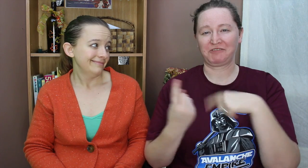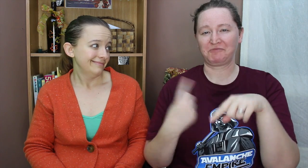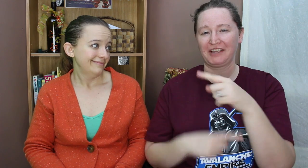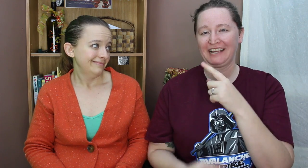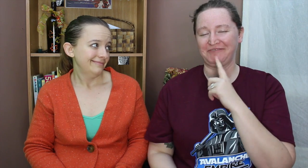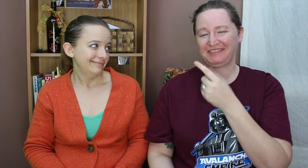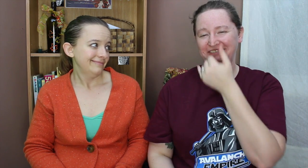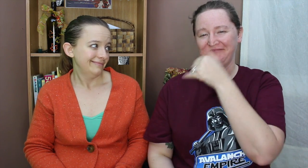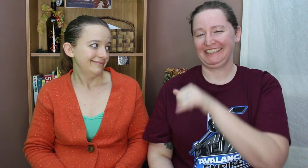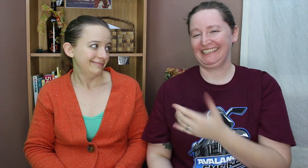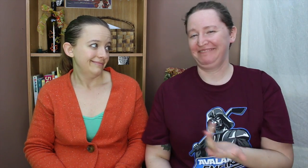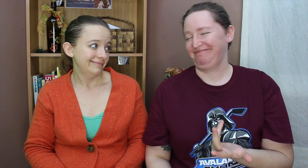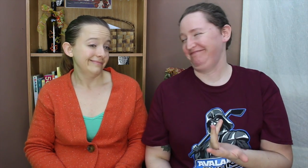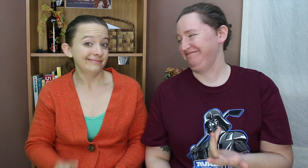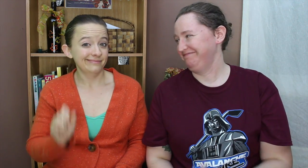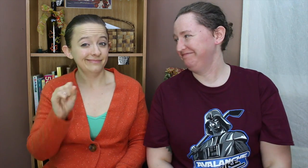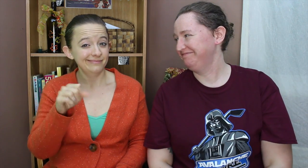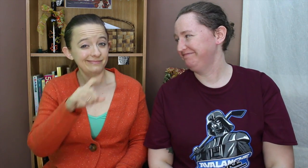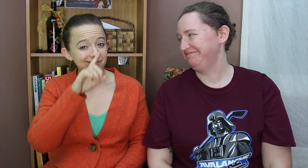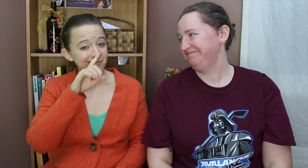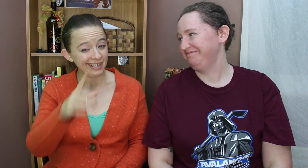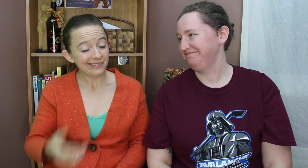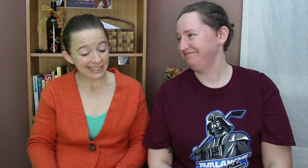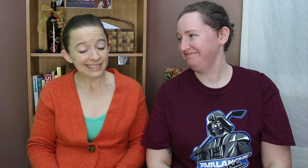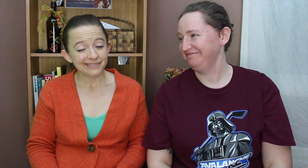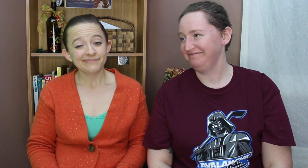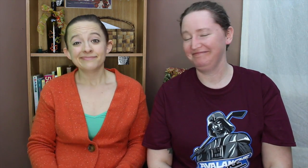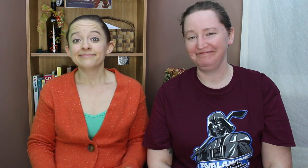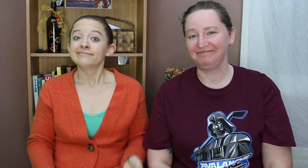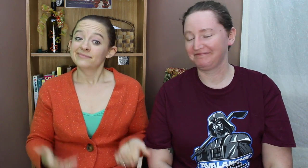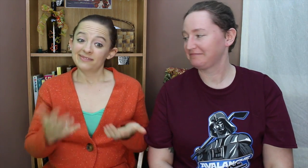There's so many other ways to get around it. It's ridiculous! [Jill] Definitely!